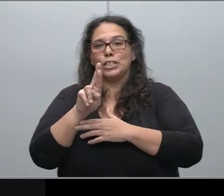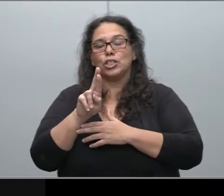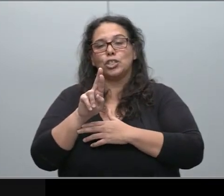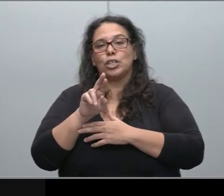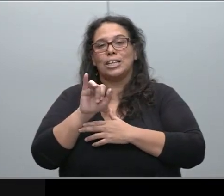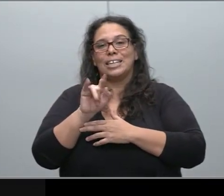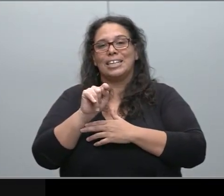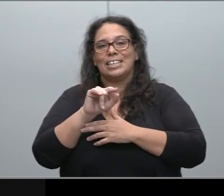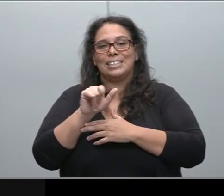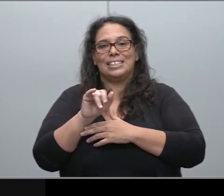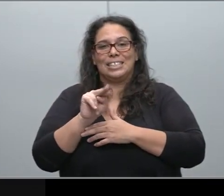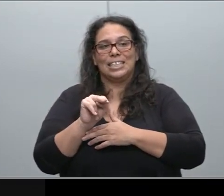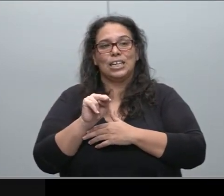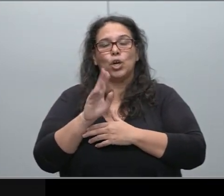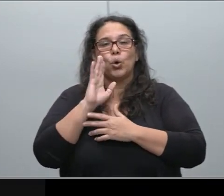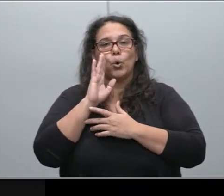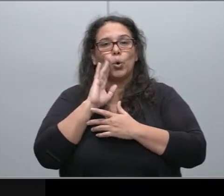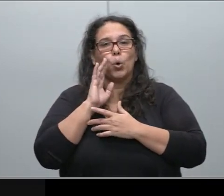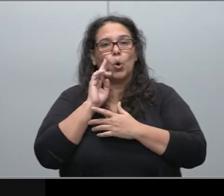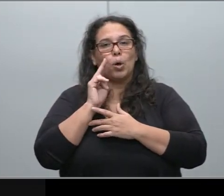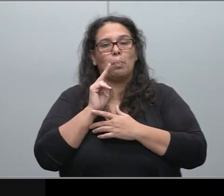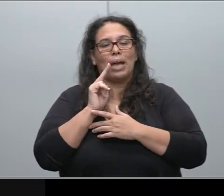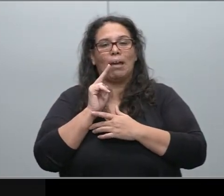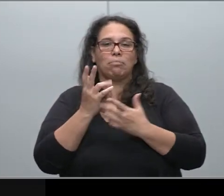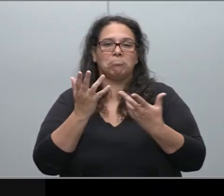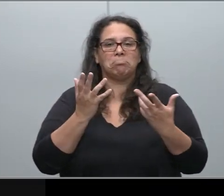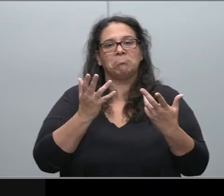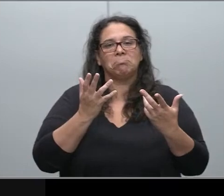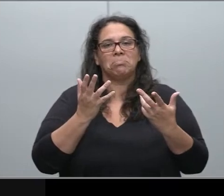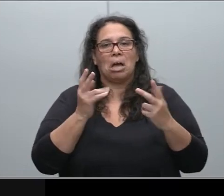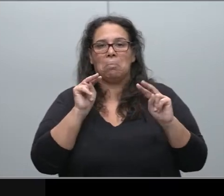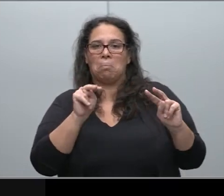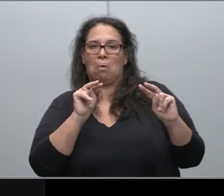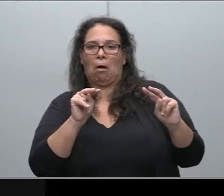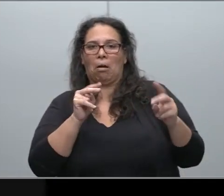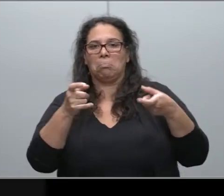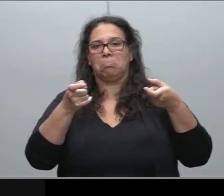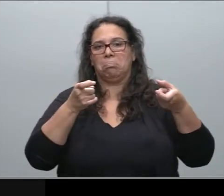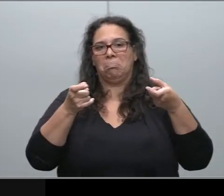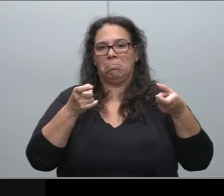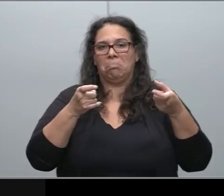through the directions in a second, but to join, you're gonna wanna open up another window in your browser